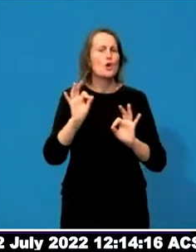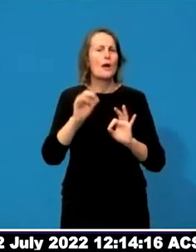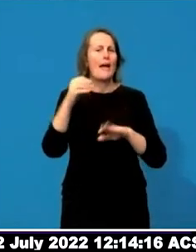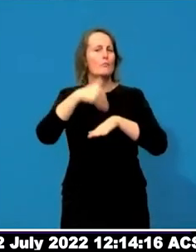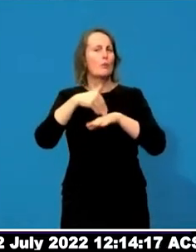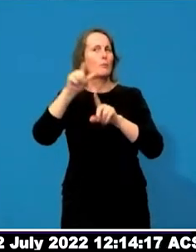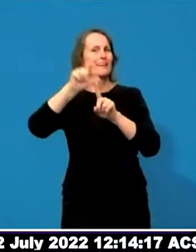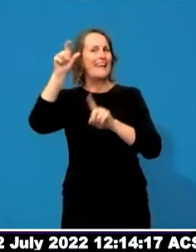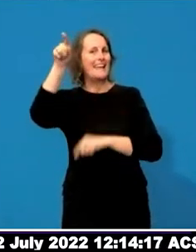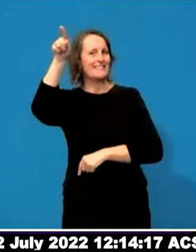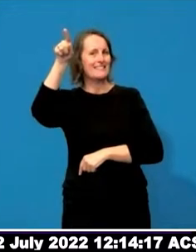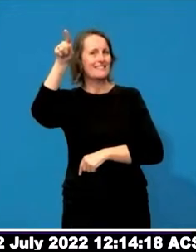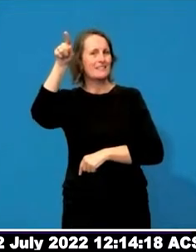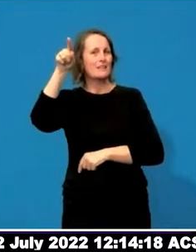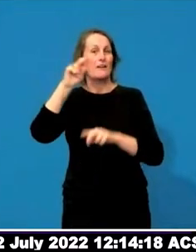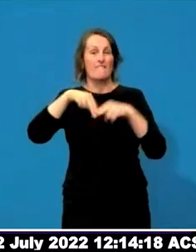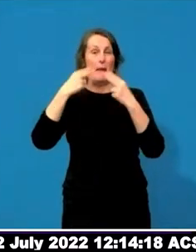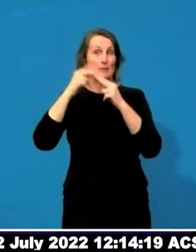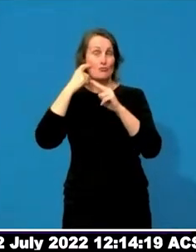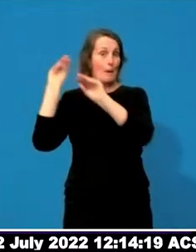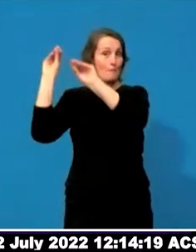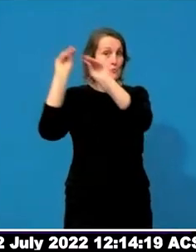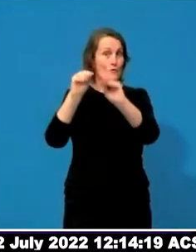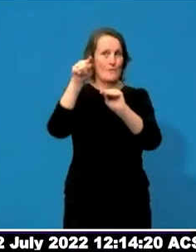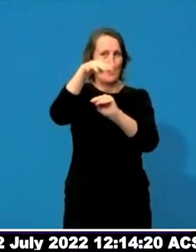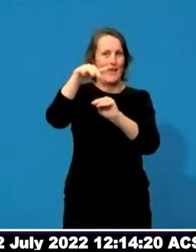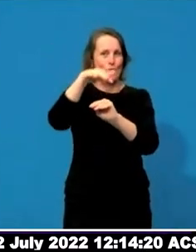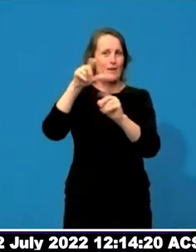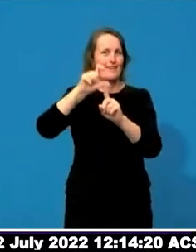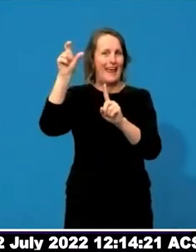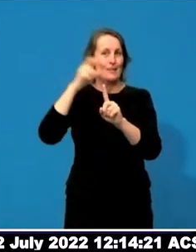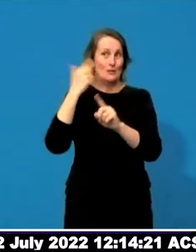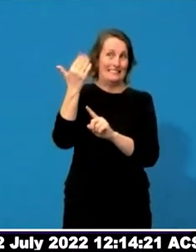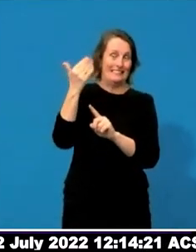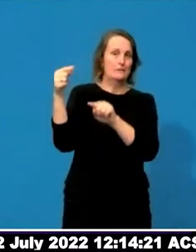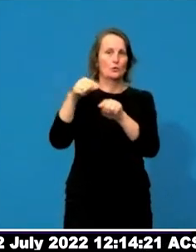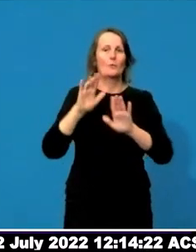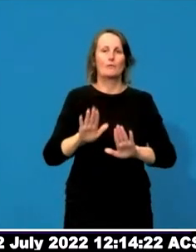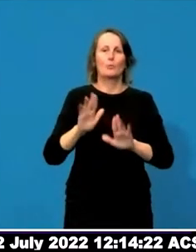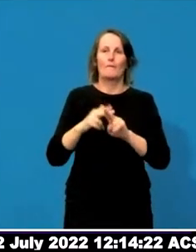to the location they need to be at. And that's being worked on at the moment. I see. All right. Thank you very much.